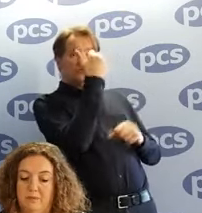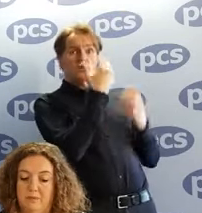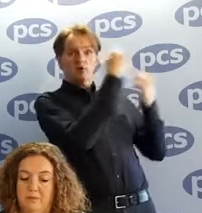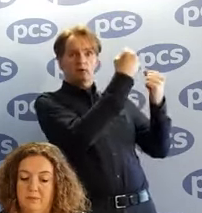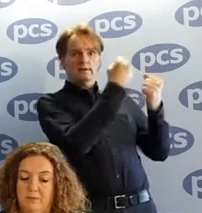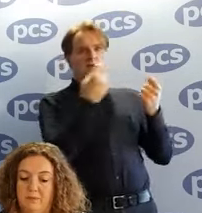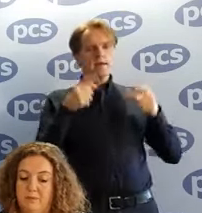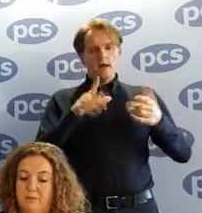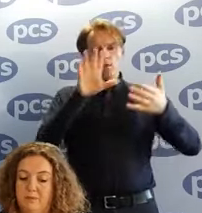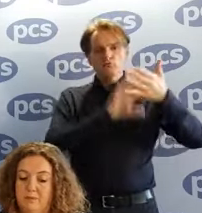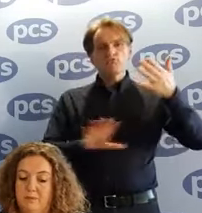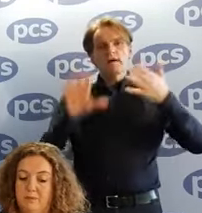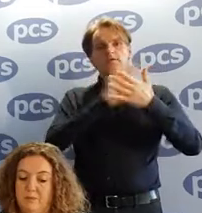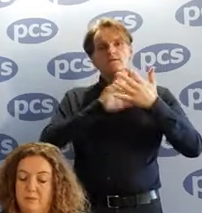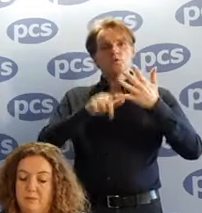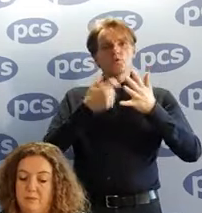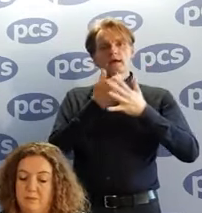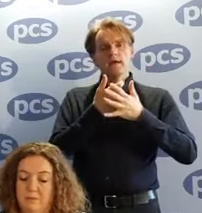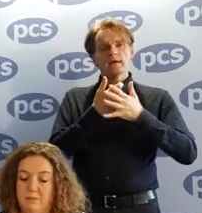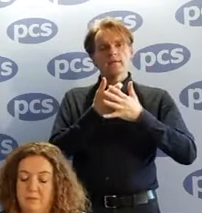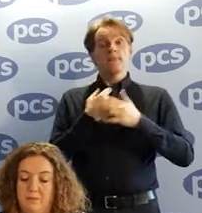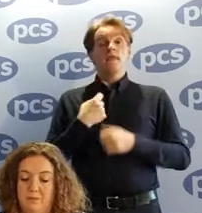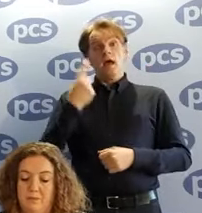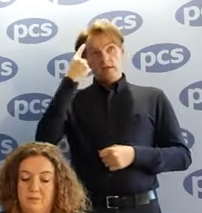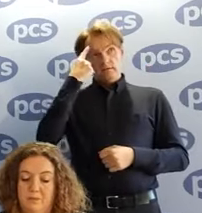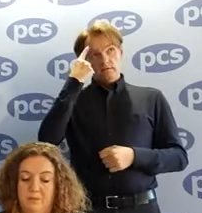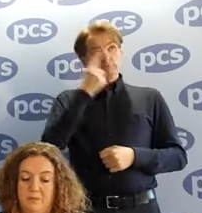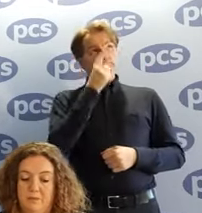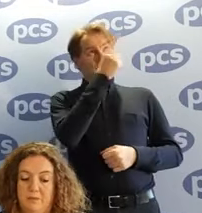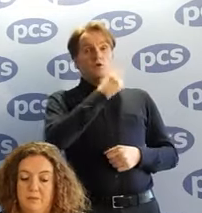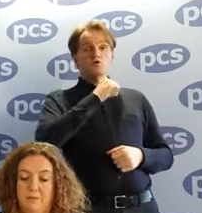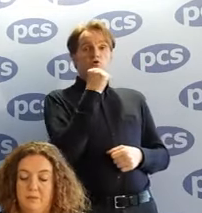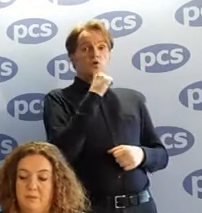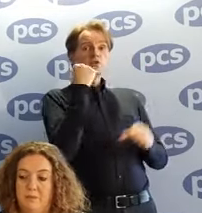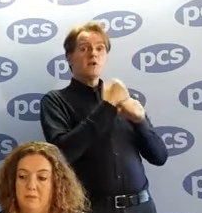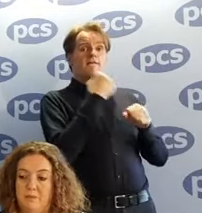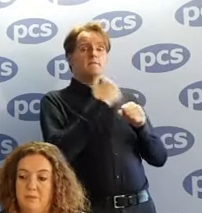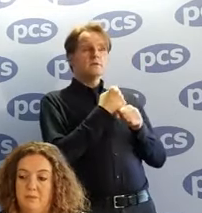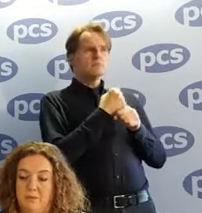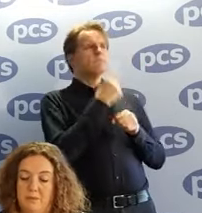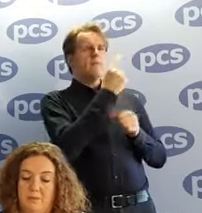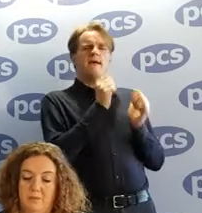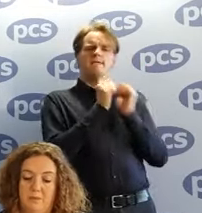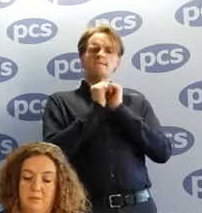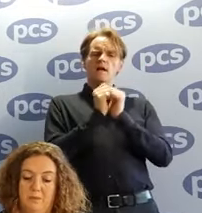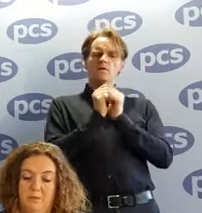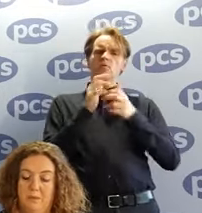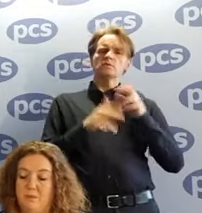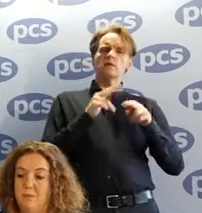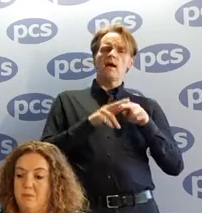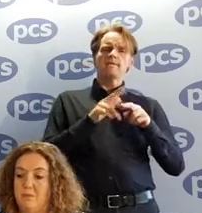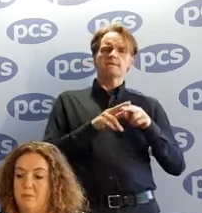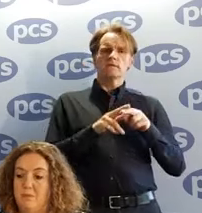and I think that what the Scottish government had to recognise I think was the importance of their own staff - well what about Theresa May and Philip